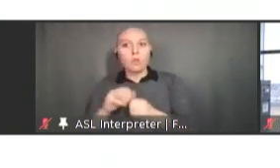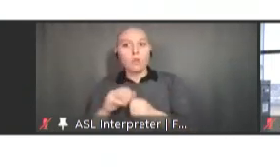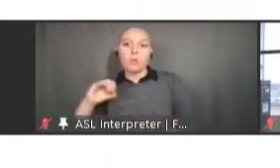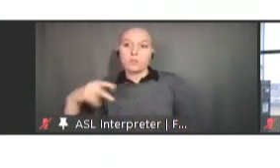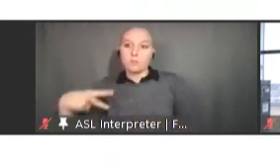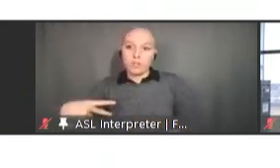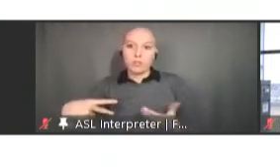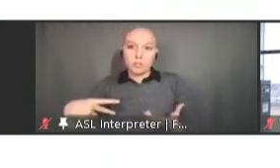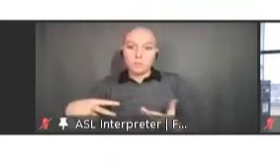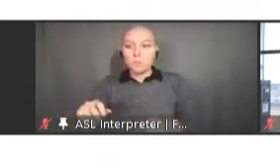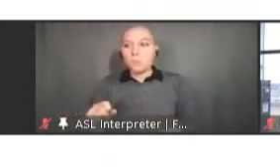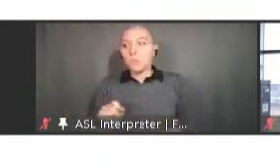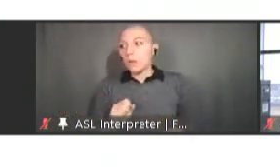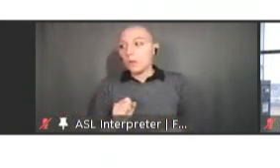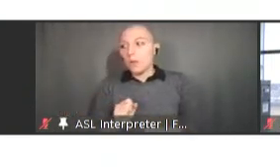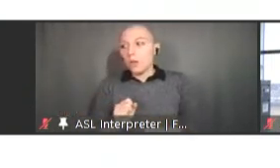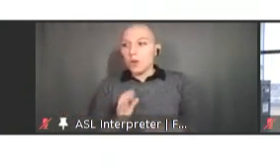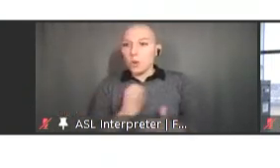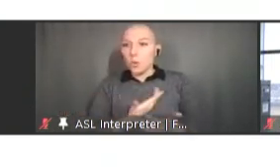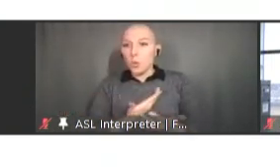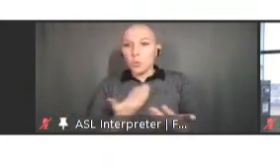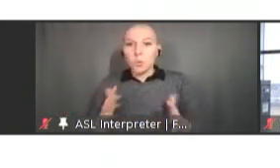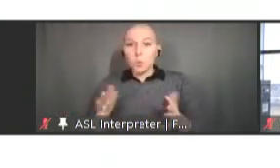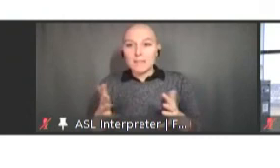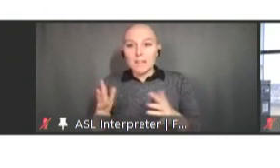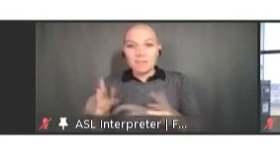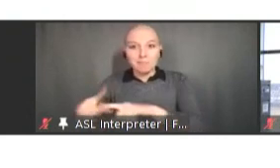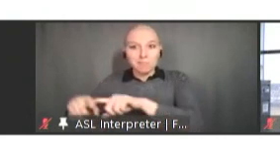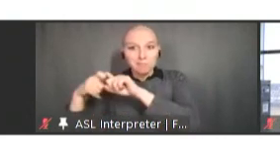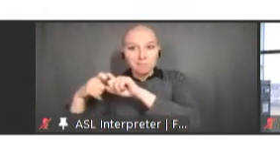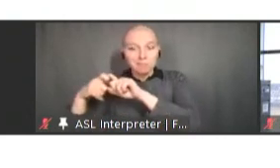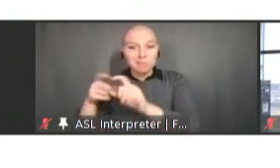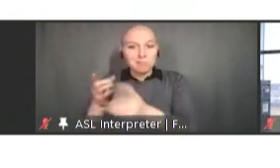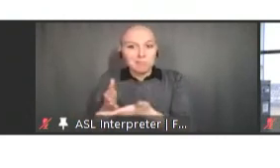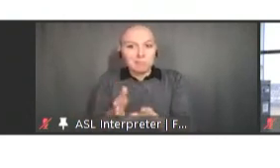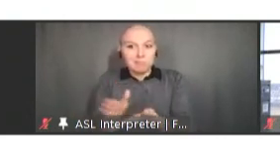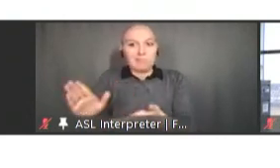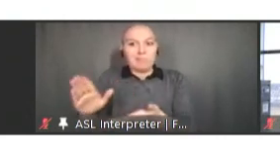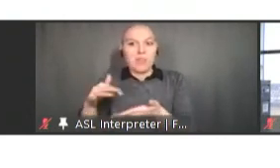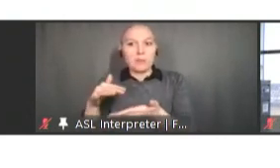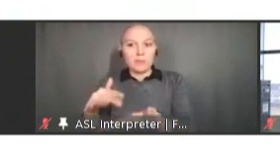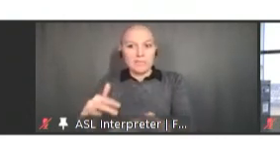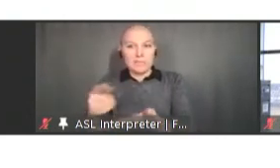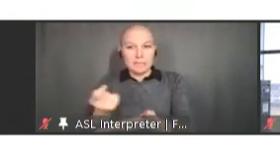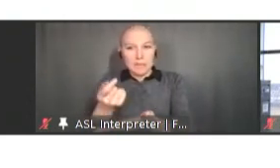we kind of sideline those studies to some degree. As you saw in the last presentation,